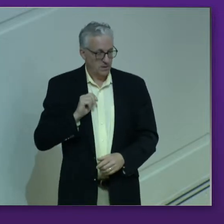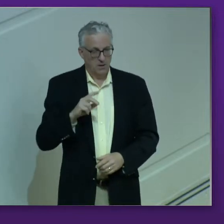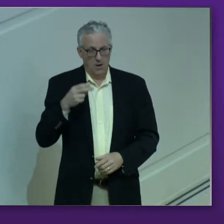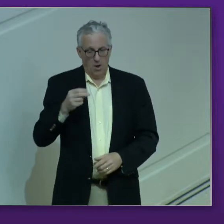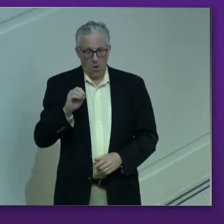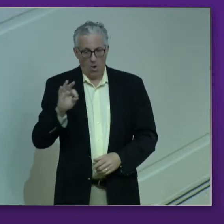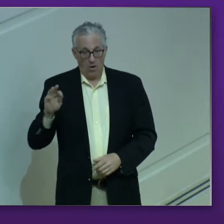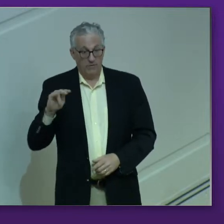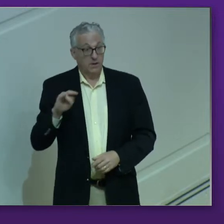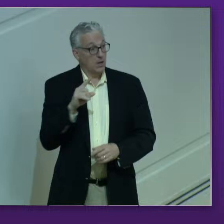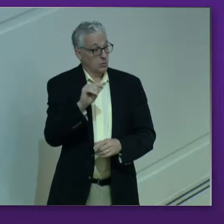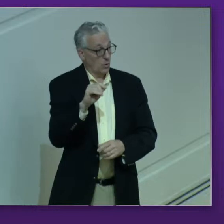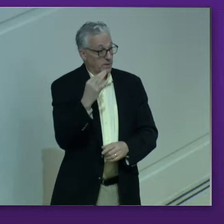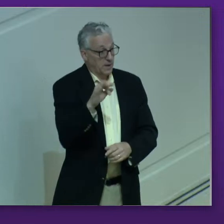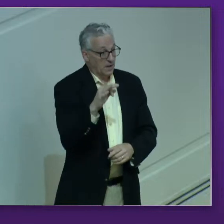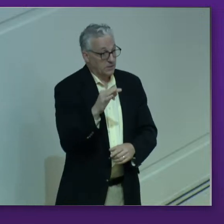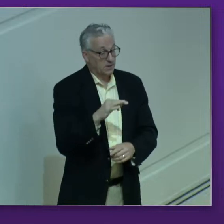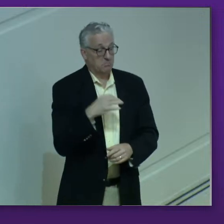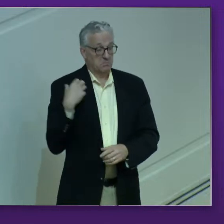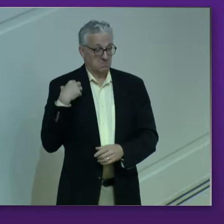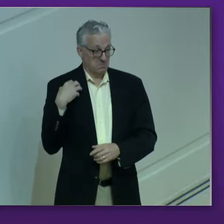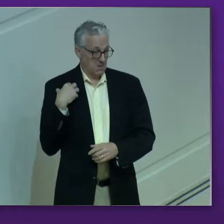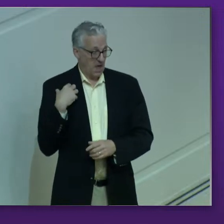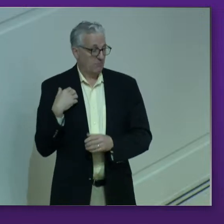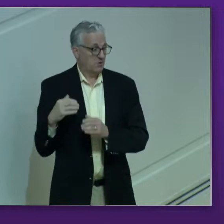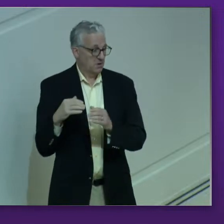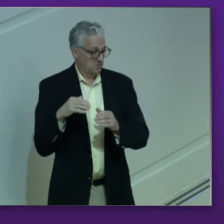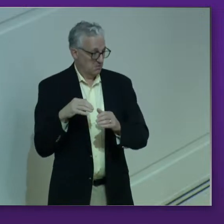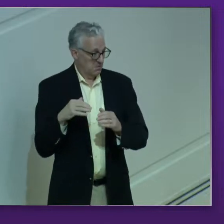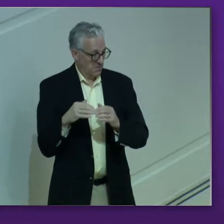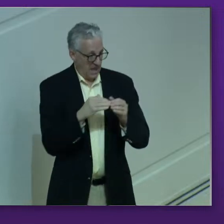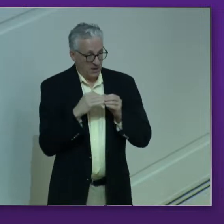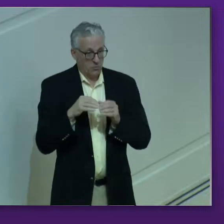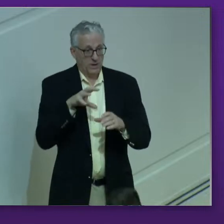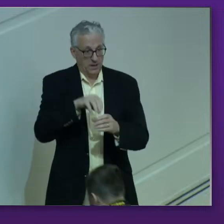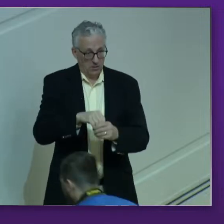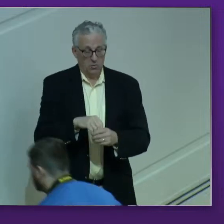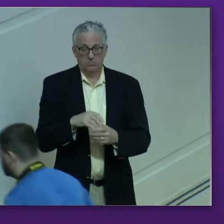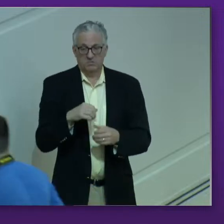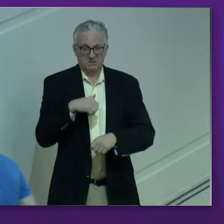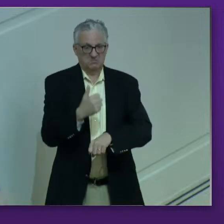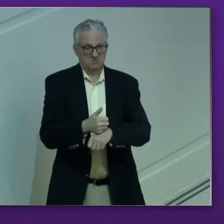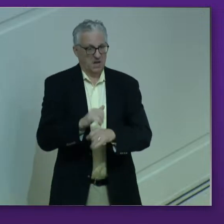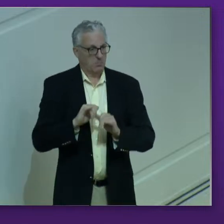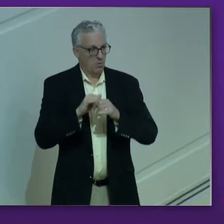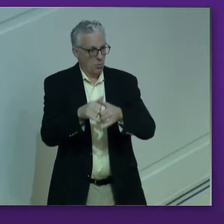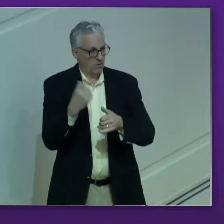ALBRIGHT MY NAME IS KIMBERLY JONES AND THE INTERIM CHIEF EQUITY AND INCLUSION OFFICER